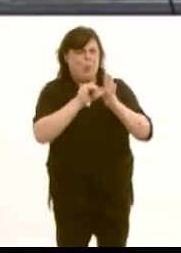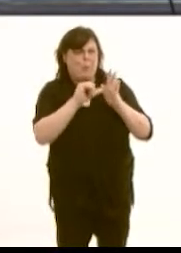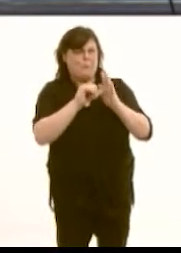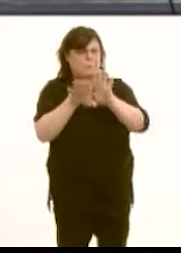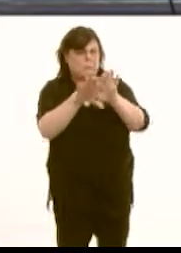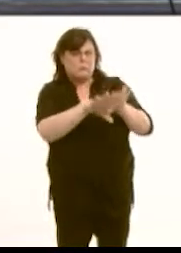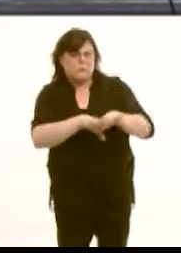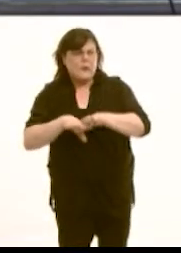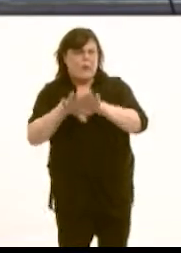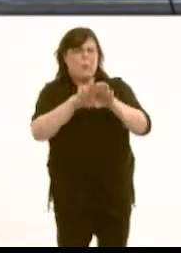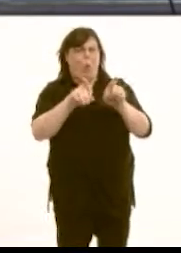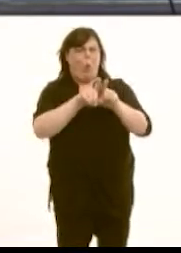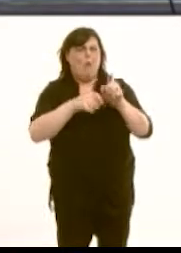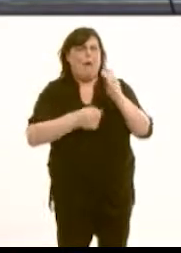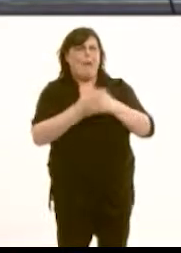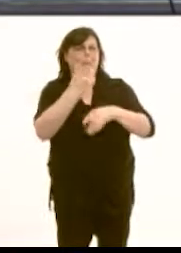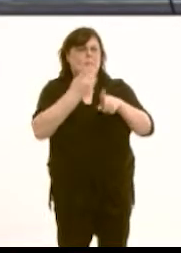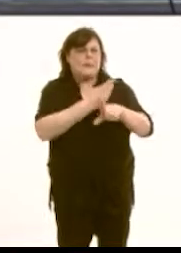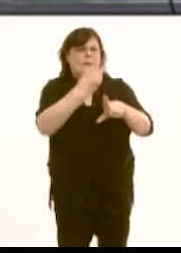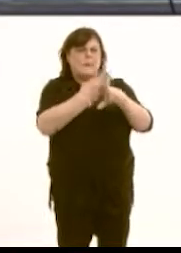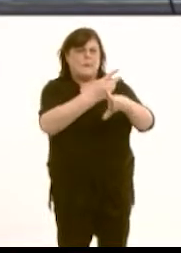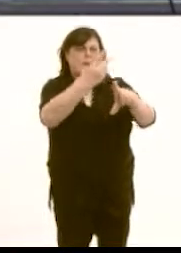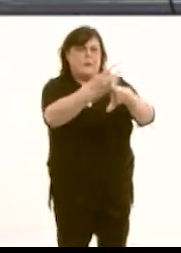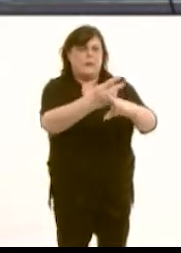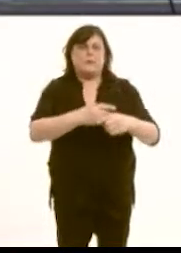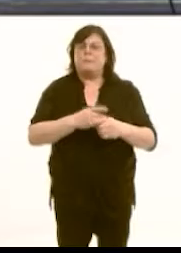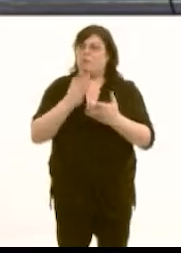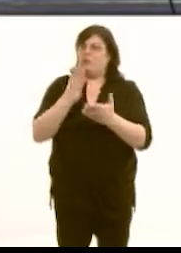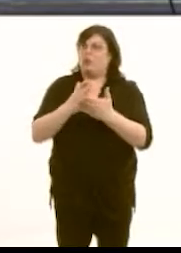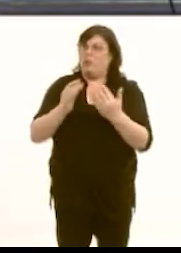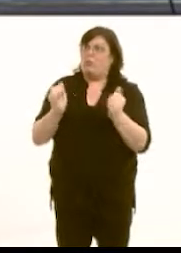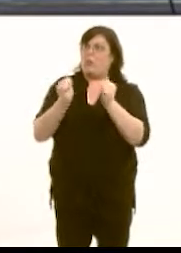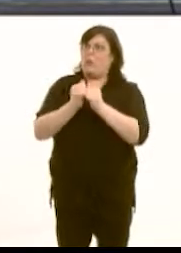Iím sure you would agree with me that, in order to learn lessons from this report and,